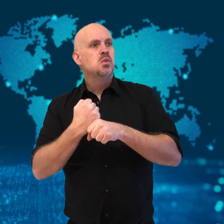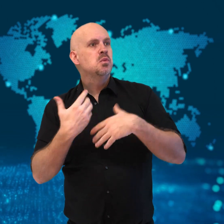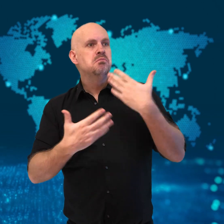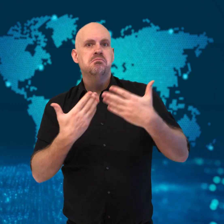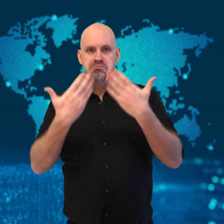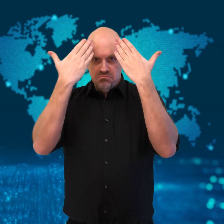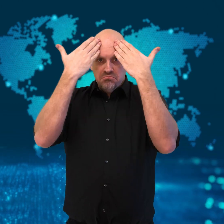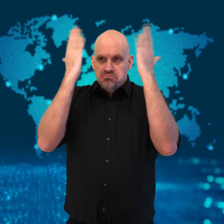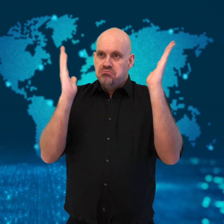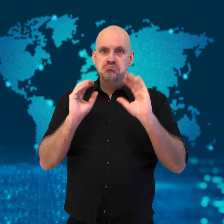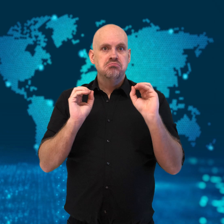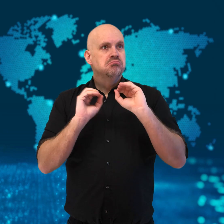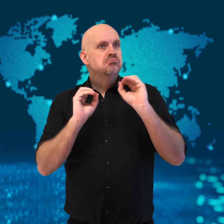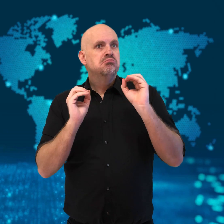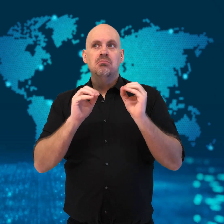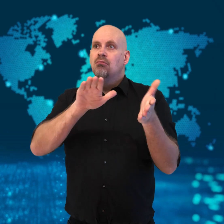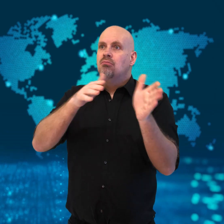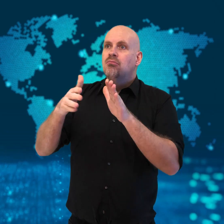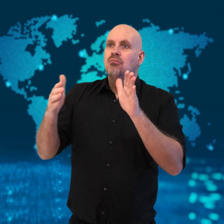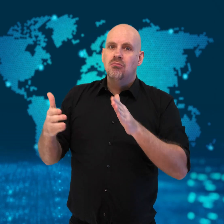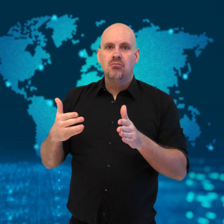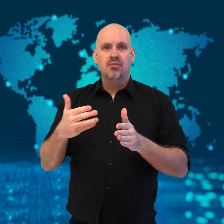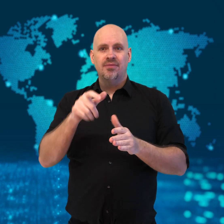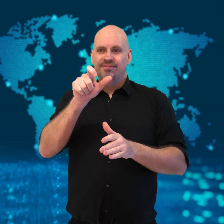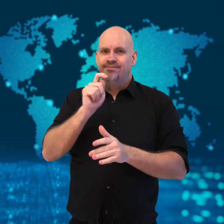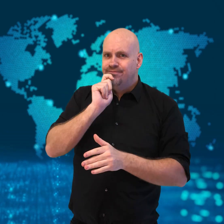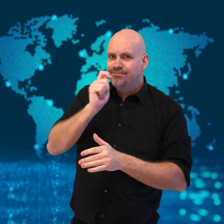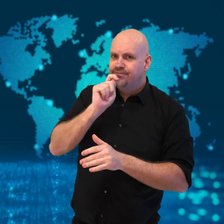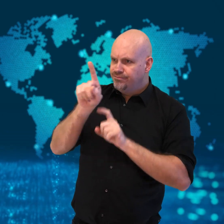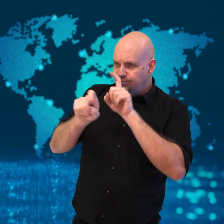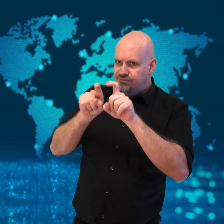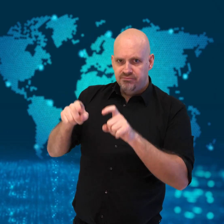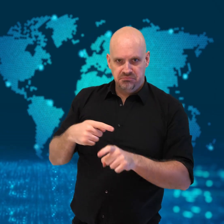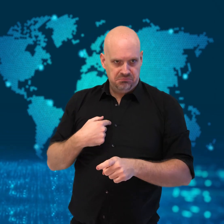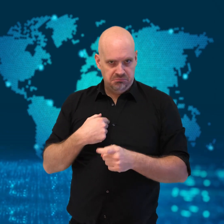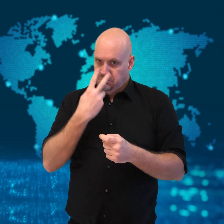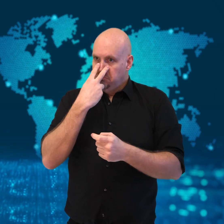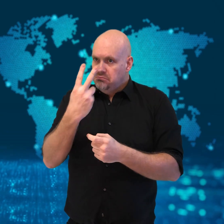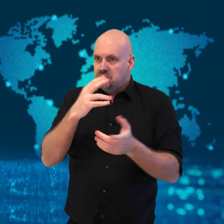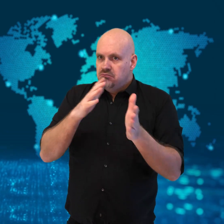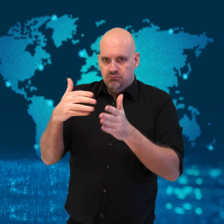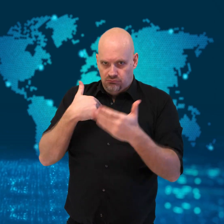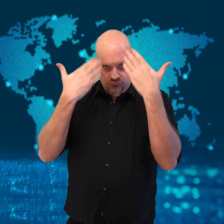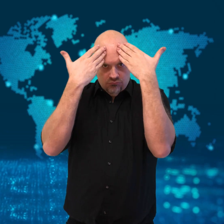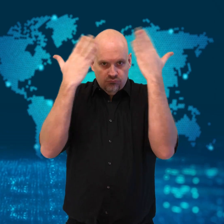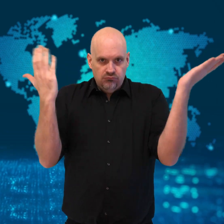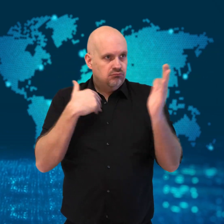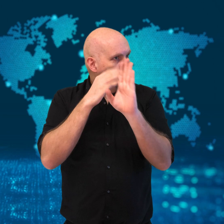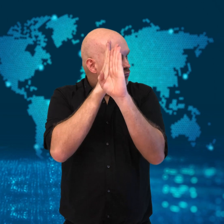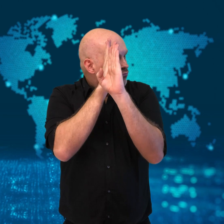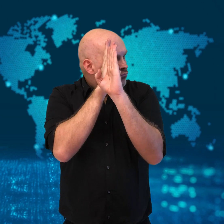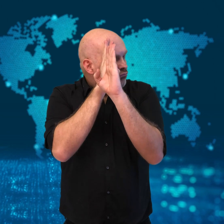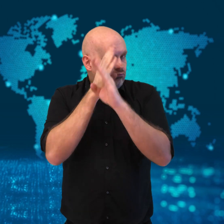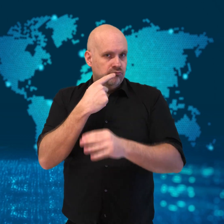Irmgard F told officials and interviewers that she knew nothing